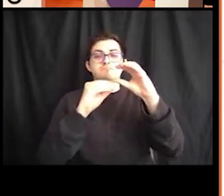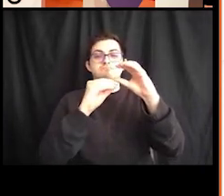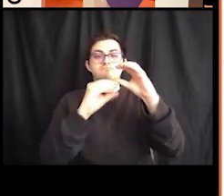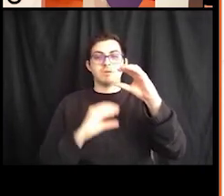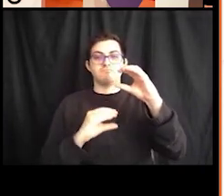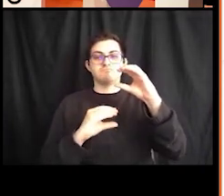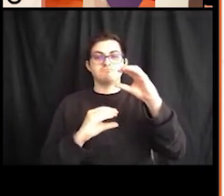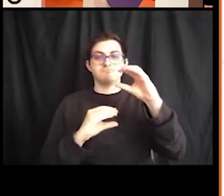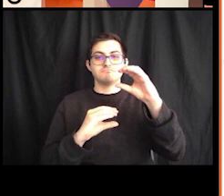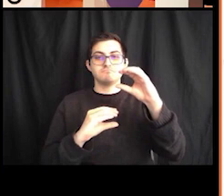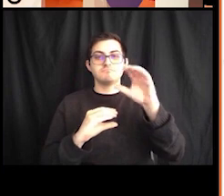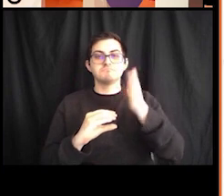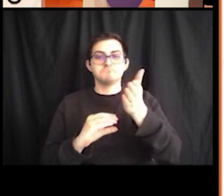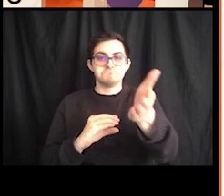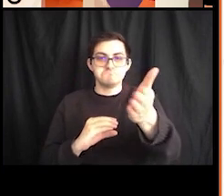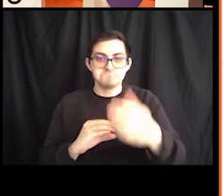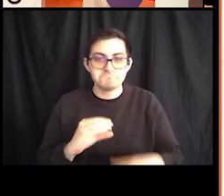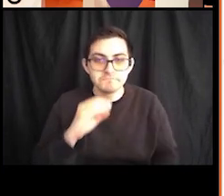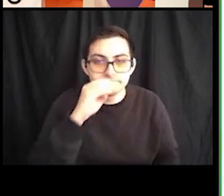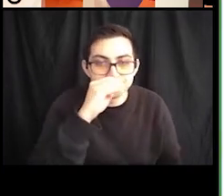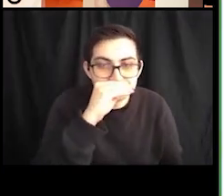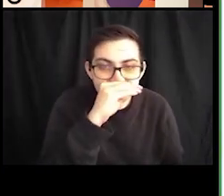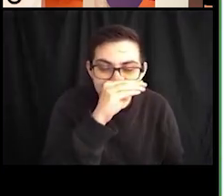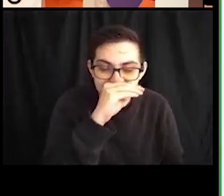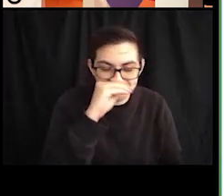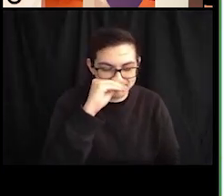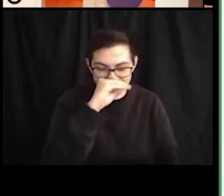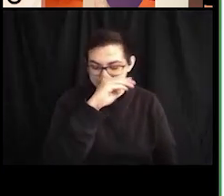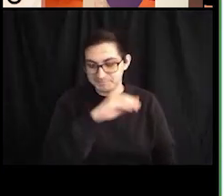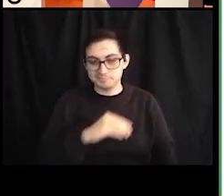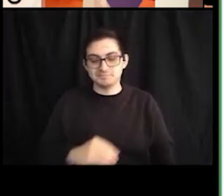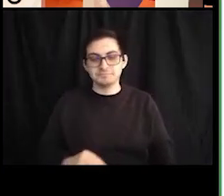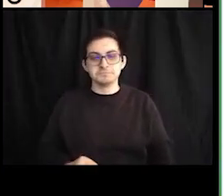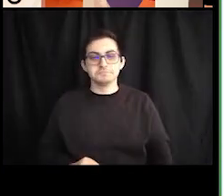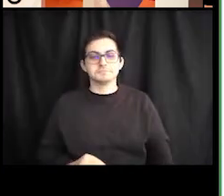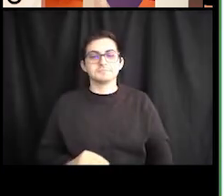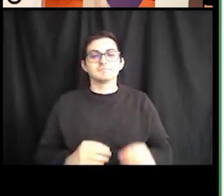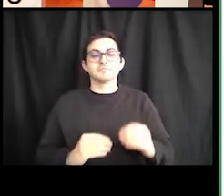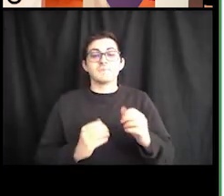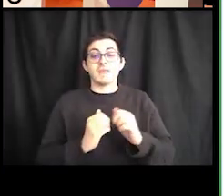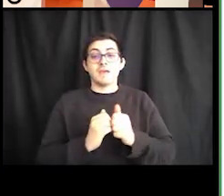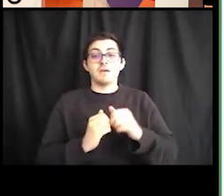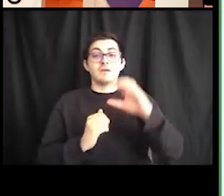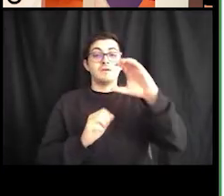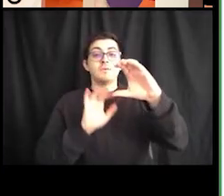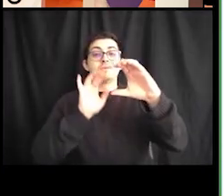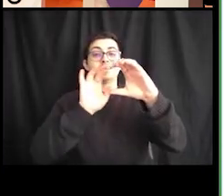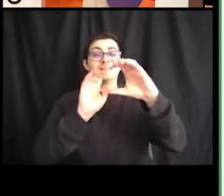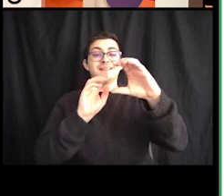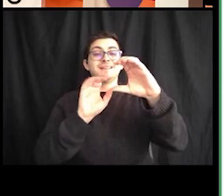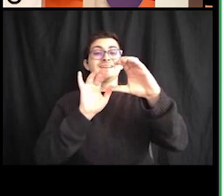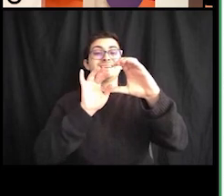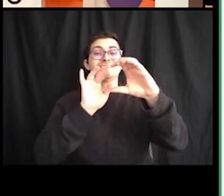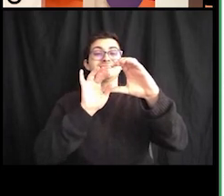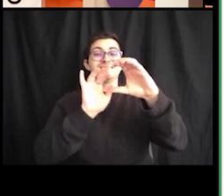So Alice, if you can follow me, I'm just going to go back to the first diagram I drew. We talked about how FigJam is really